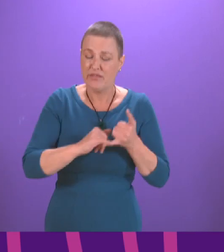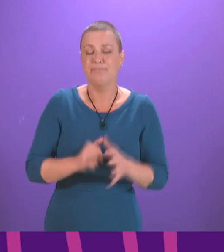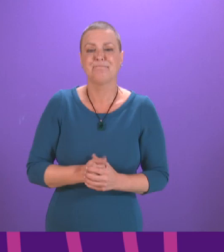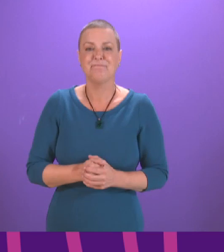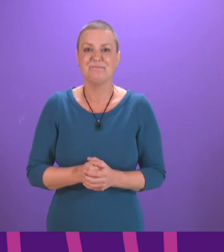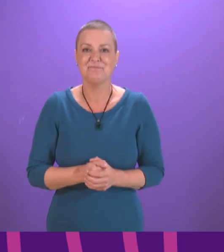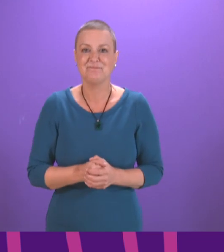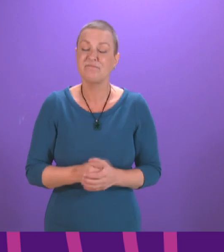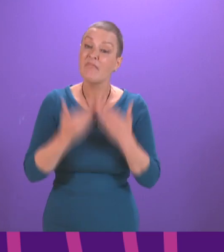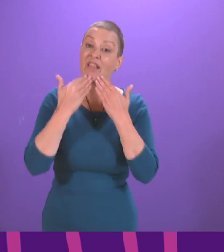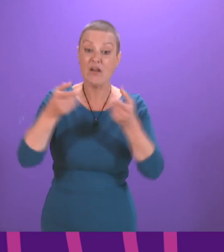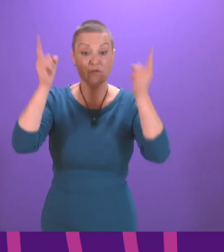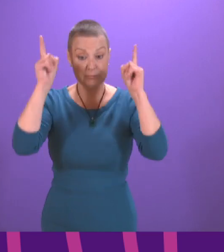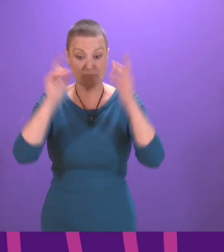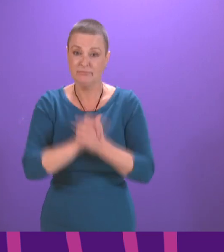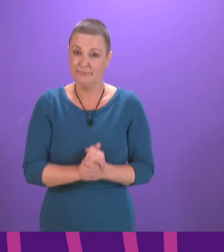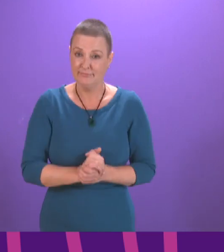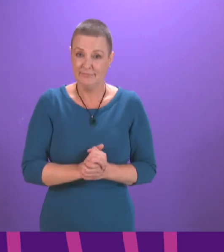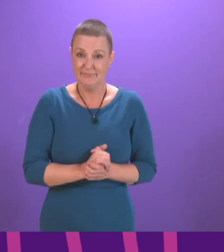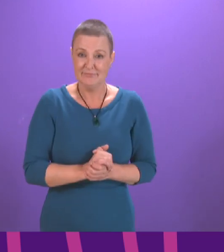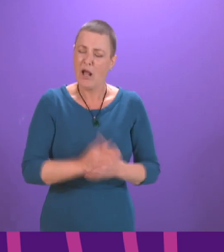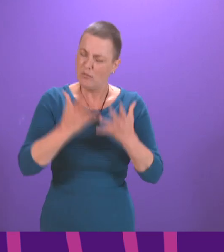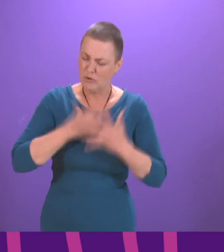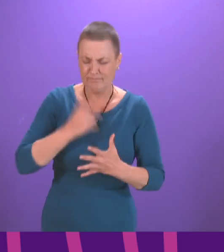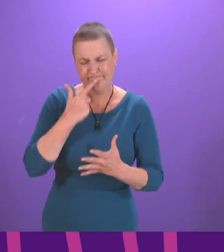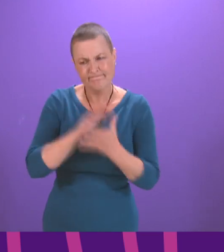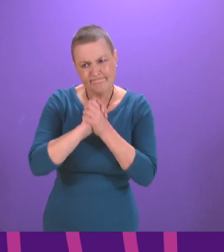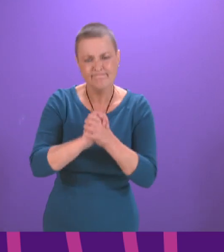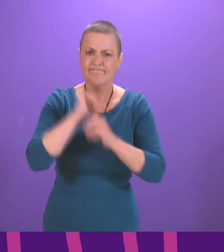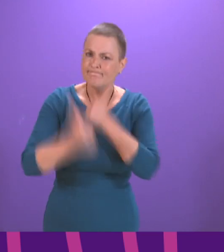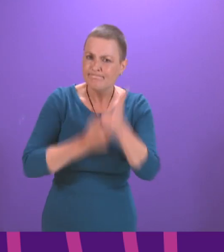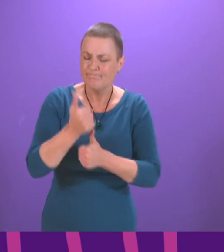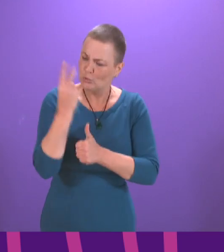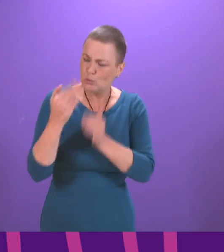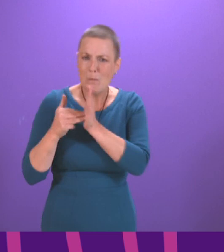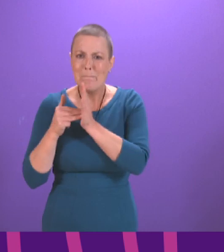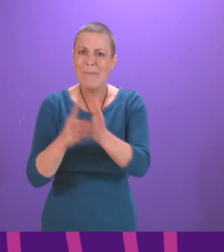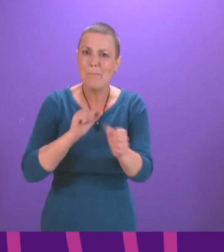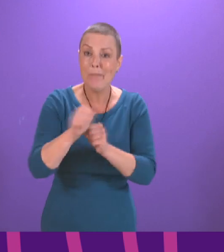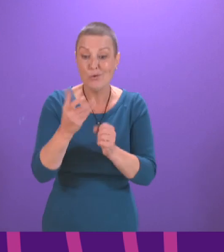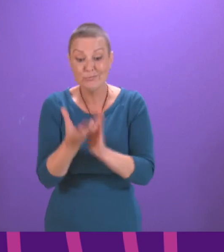I warmly welcome the £2 million that the Scottish Government gave to the outdoor education